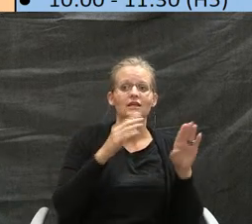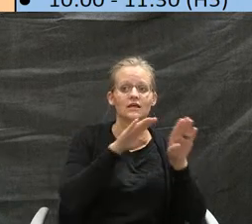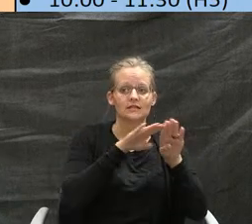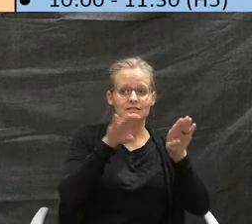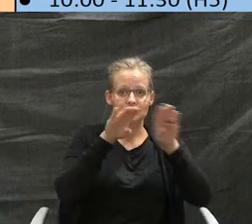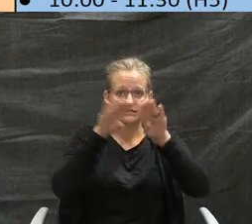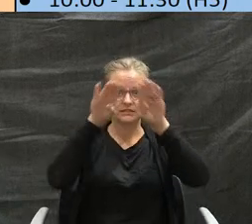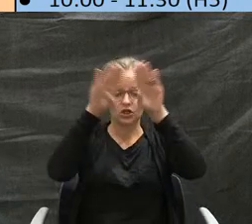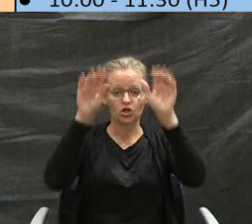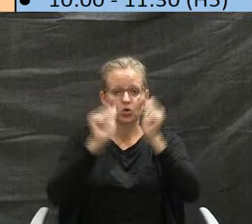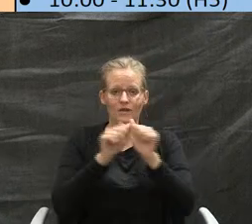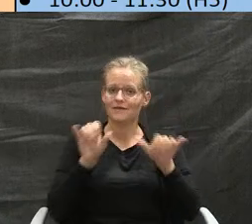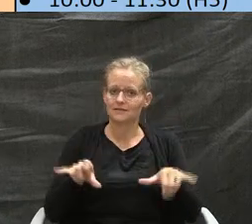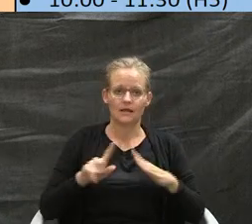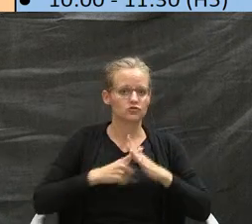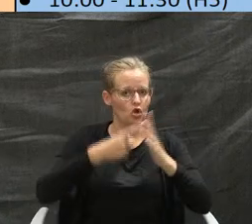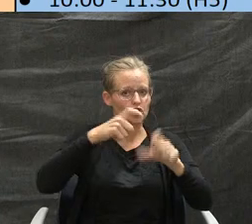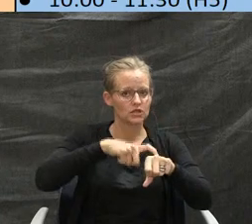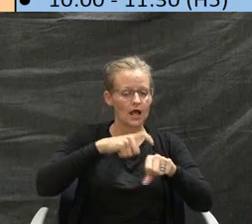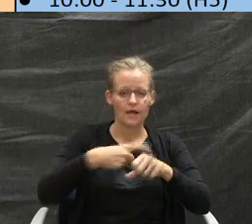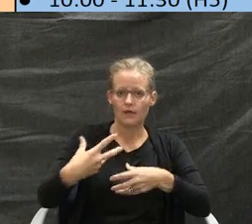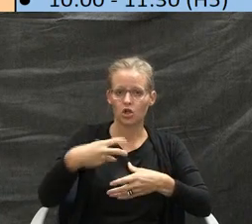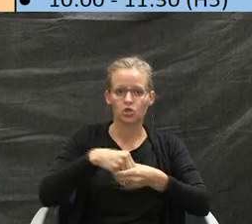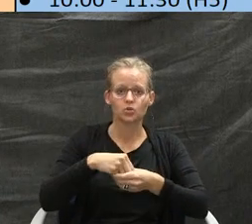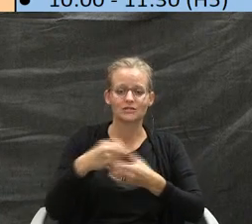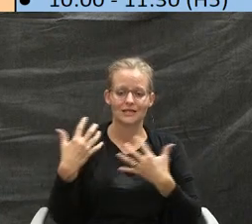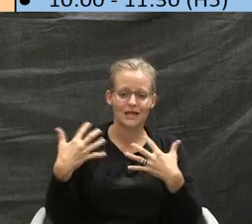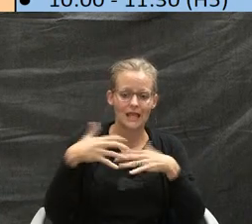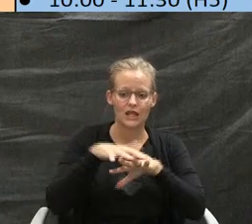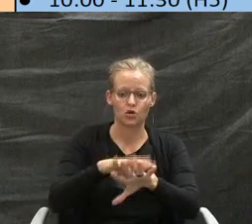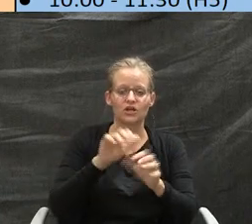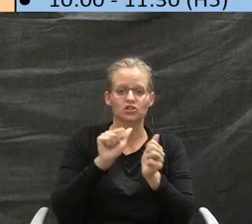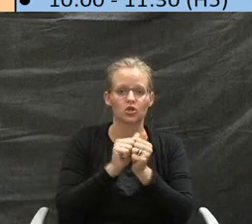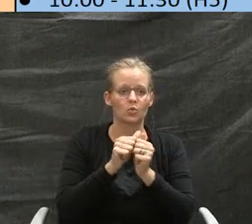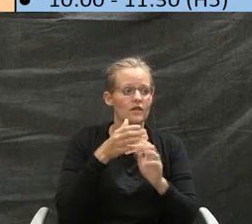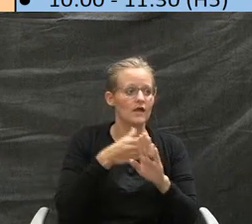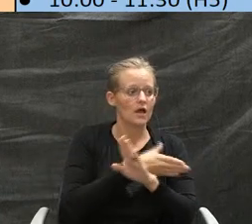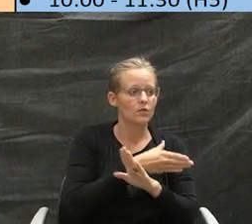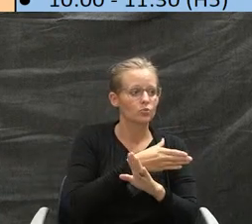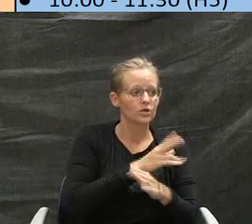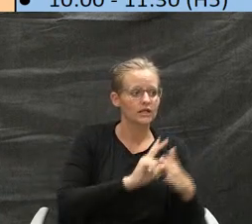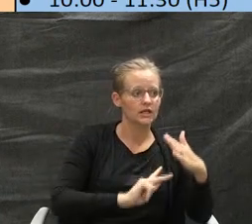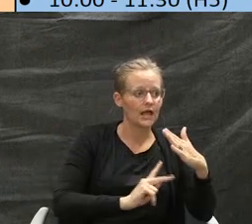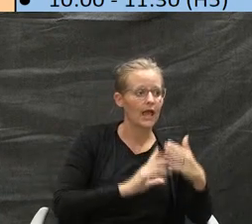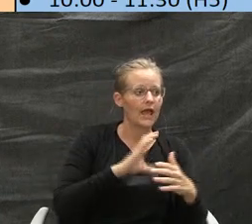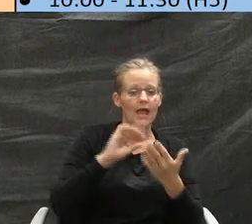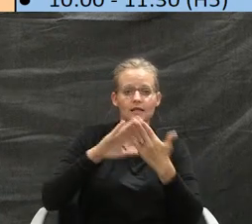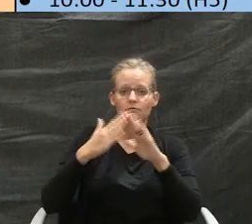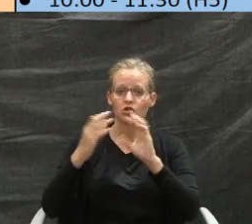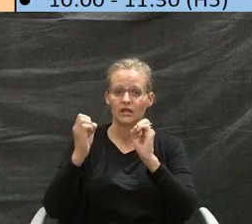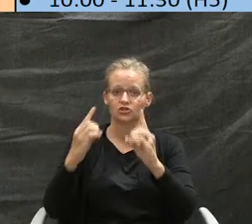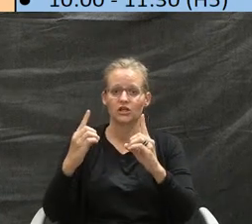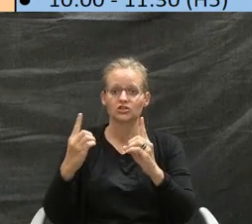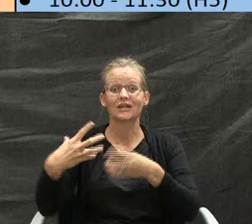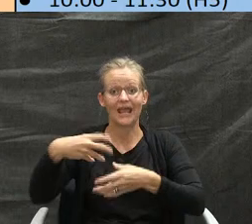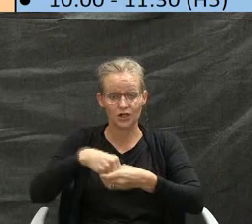This plan includes integration for pre, K and community Ed, including explorers and child care, and sped services will